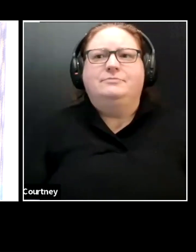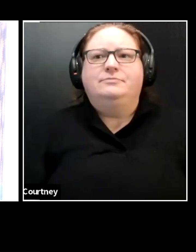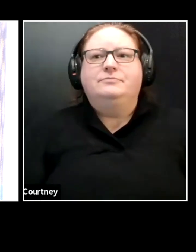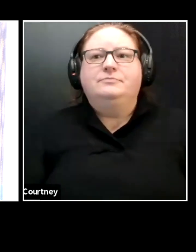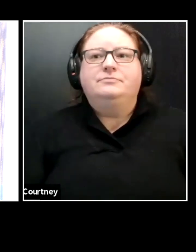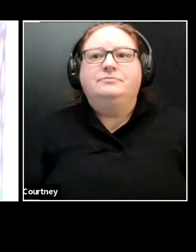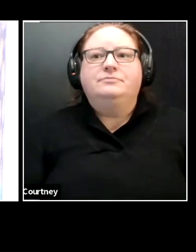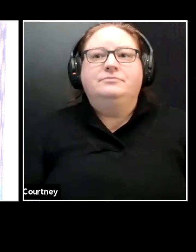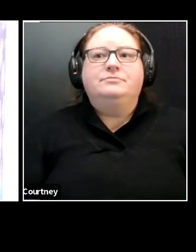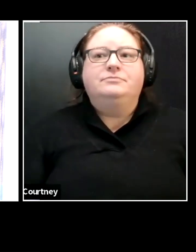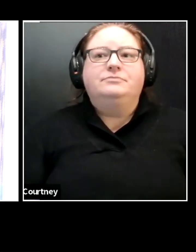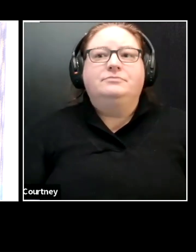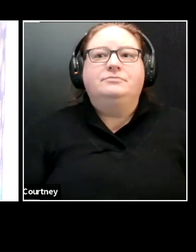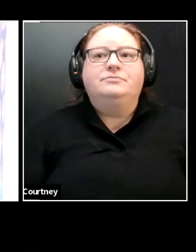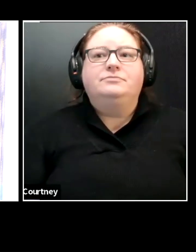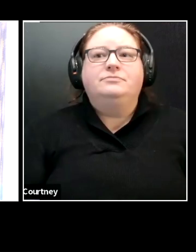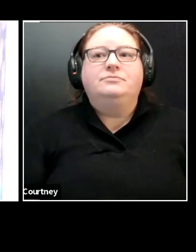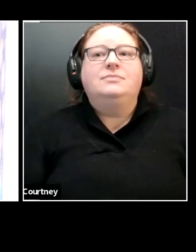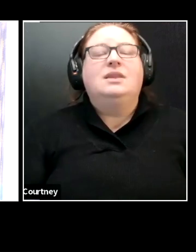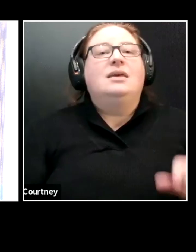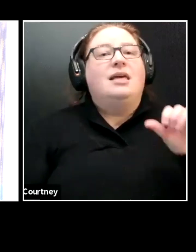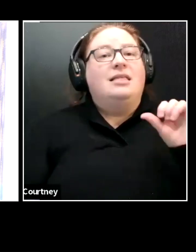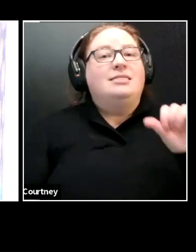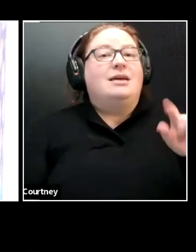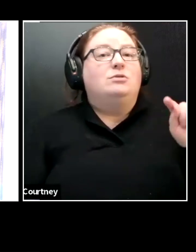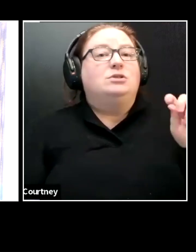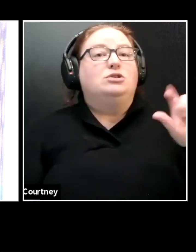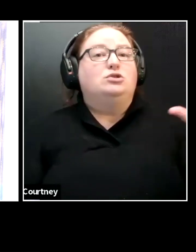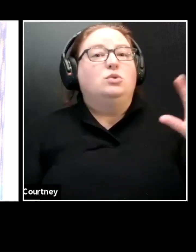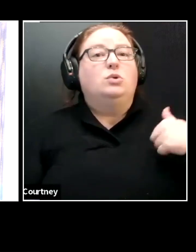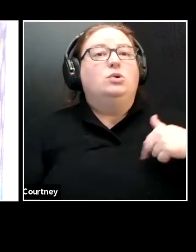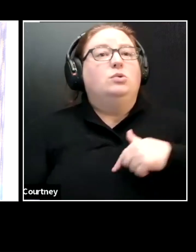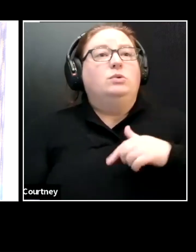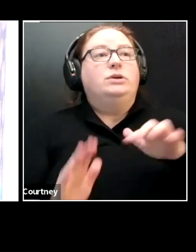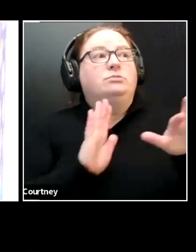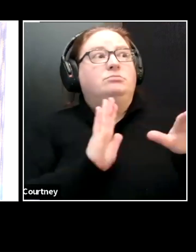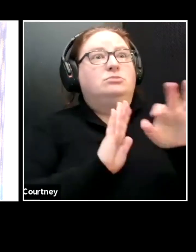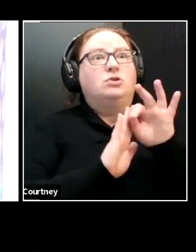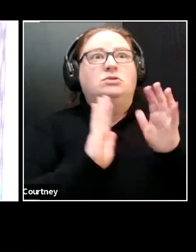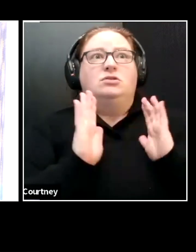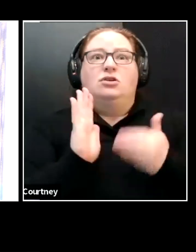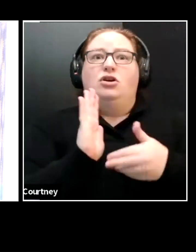uh that was the the tool that we chose through our um you know review of the industry and and um went